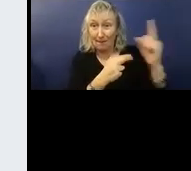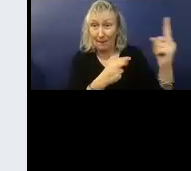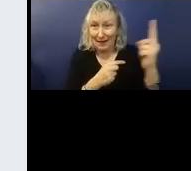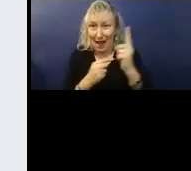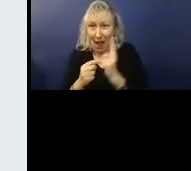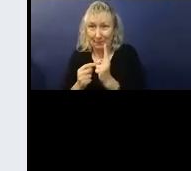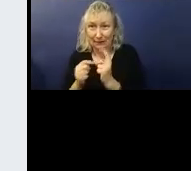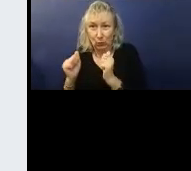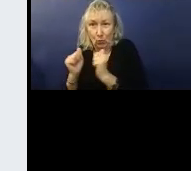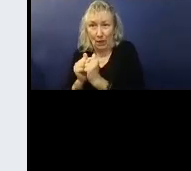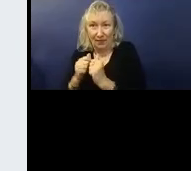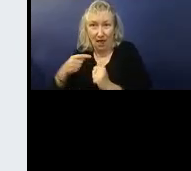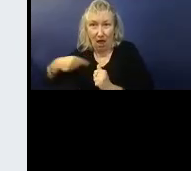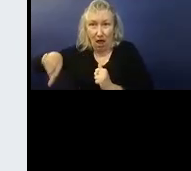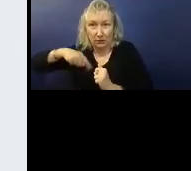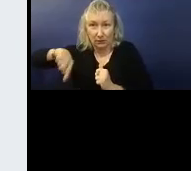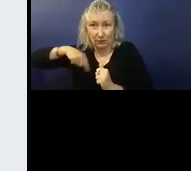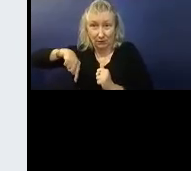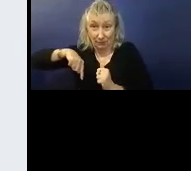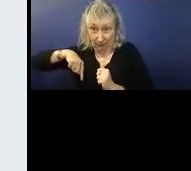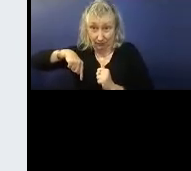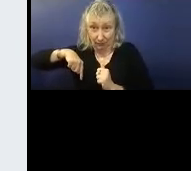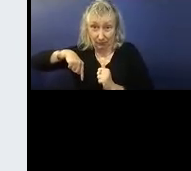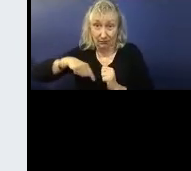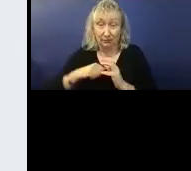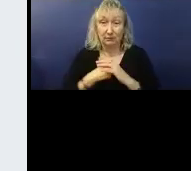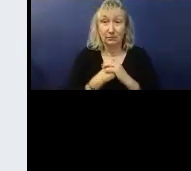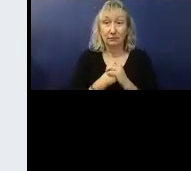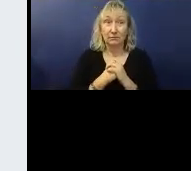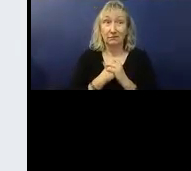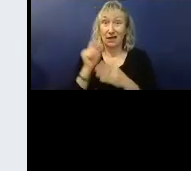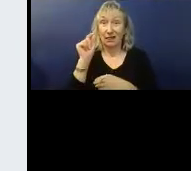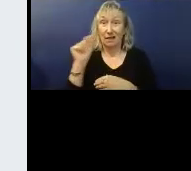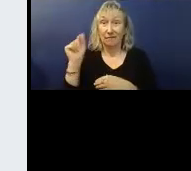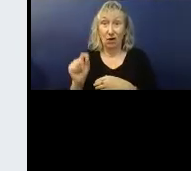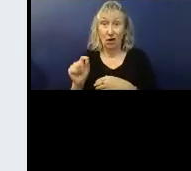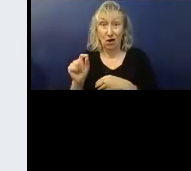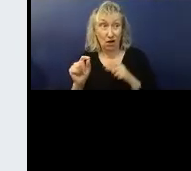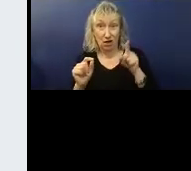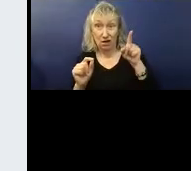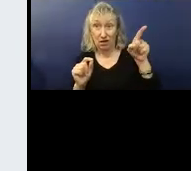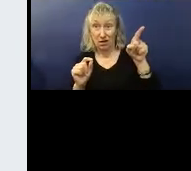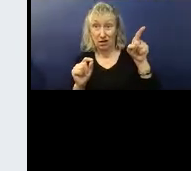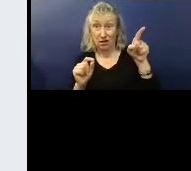So the union needs to have access to the APS reports if you're going to expect a